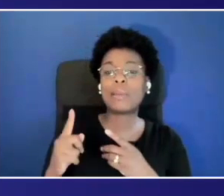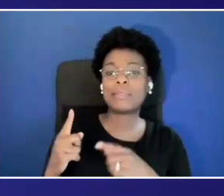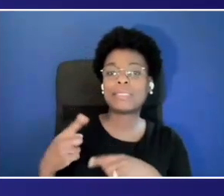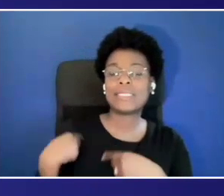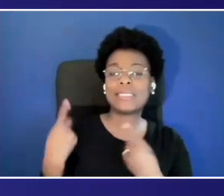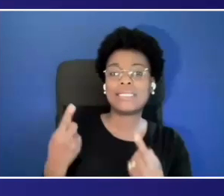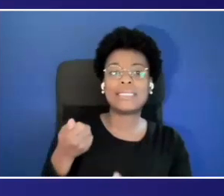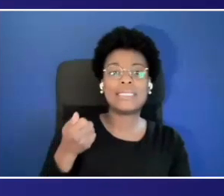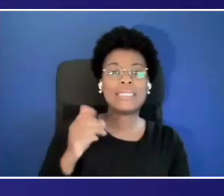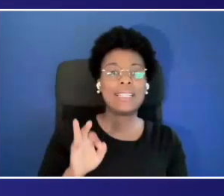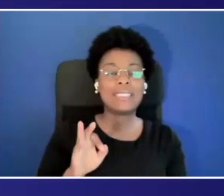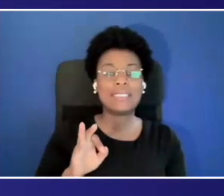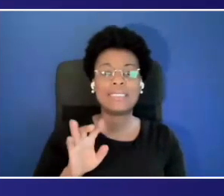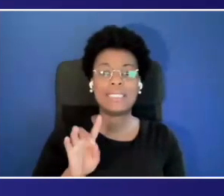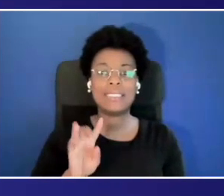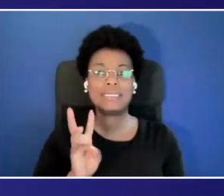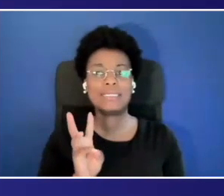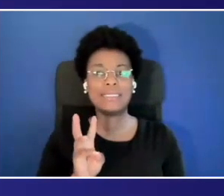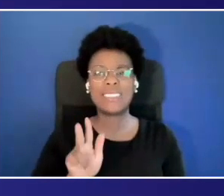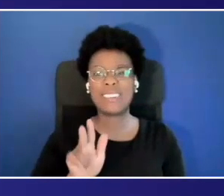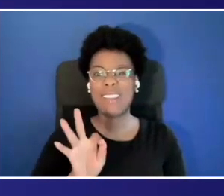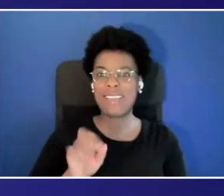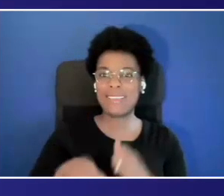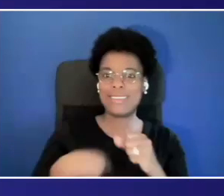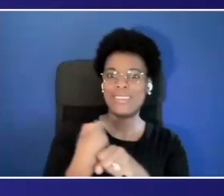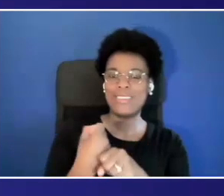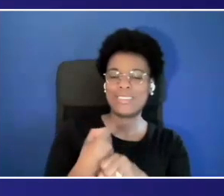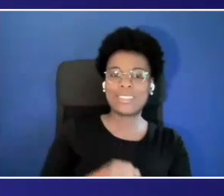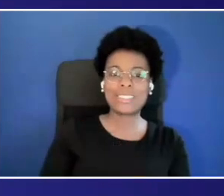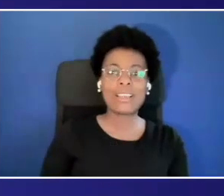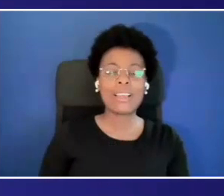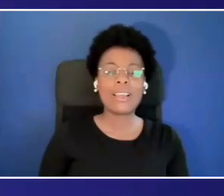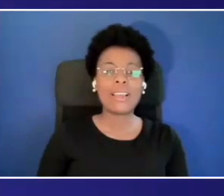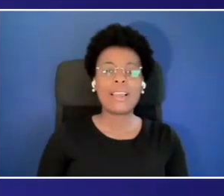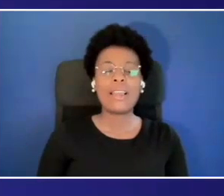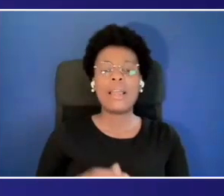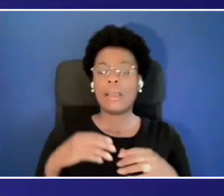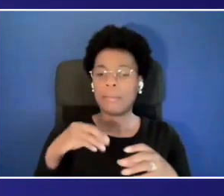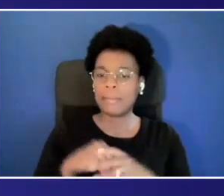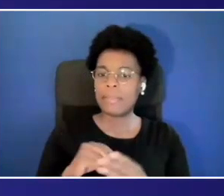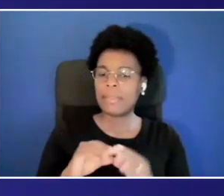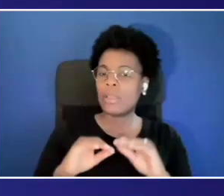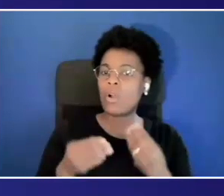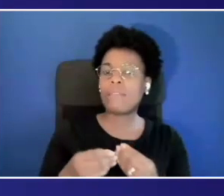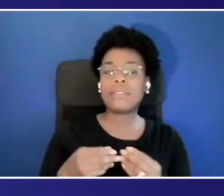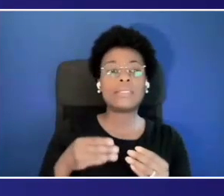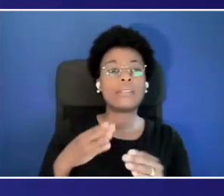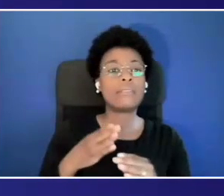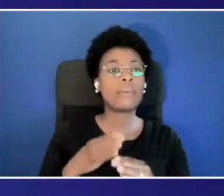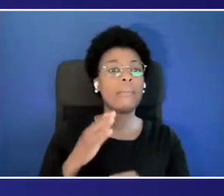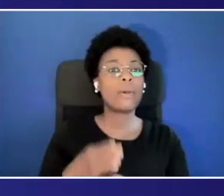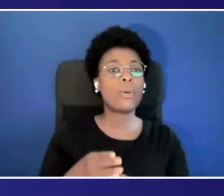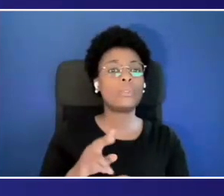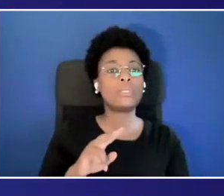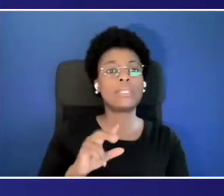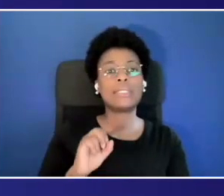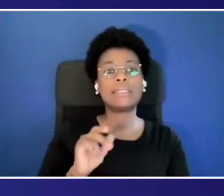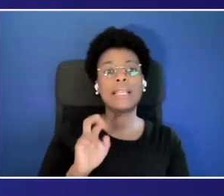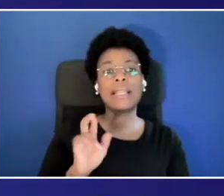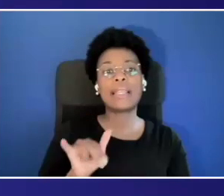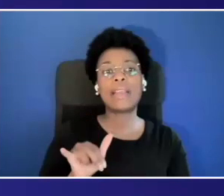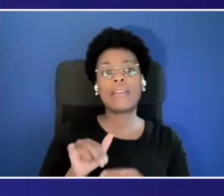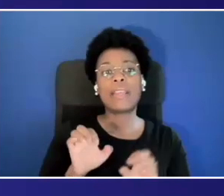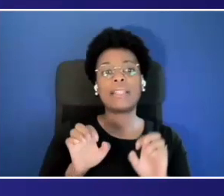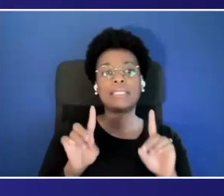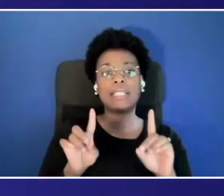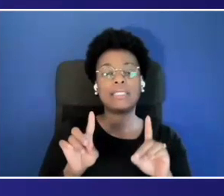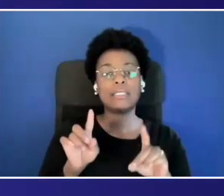And I'm the director of the Policy Coordination Group Team in the Office of Postsecondary Education and my team works on policy matters related to the federal student loan programs.